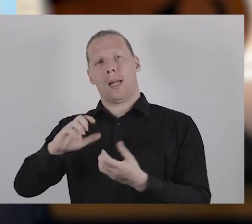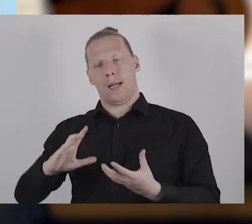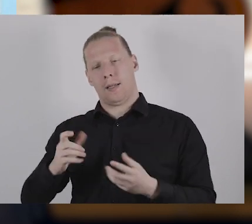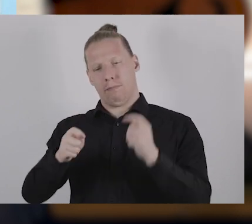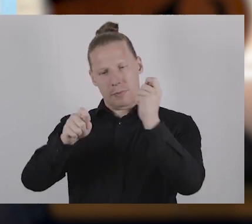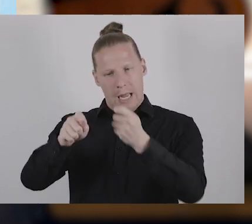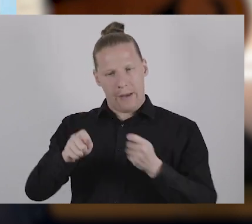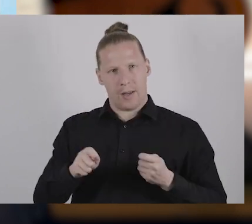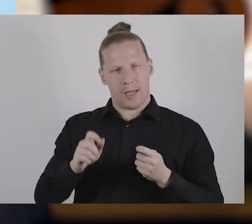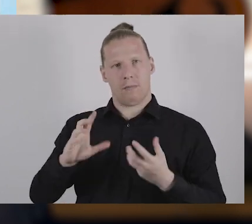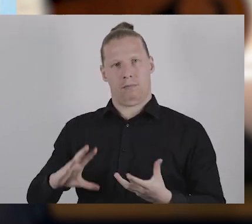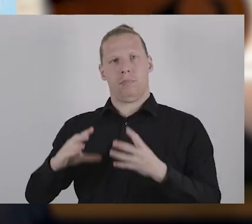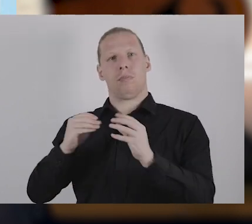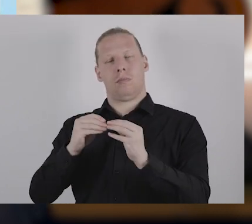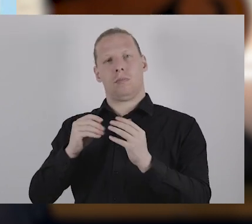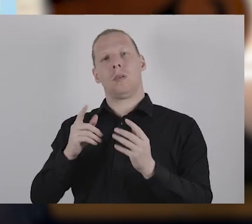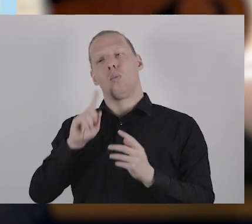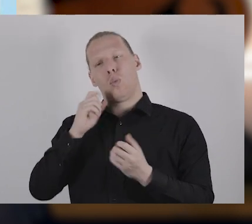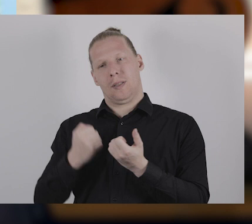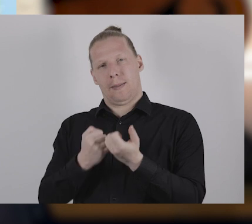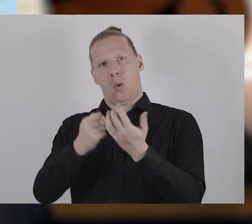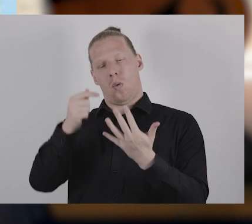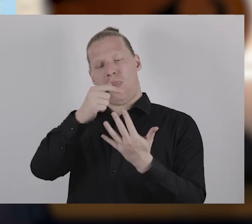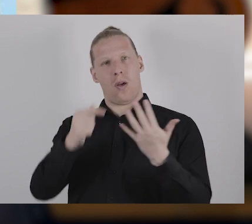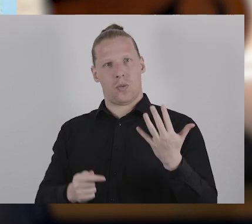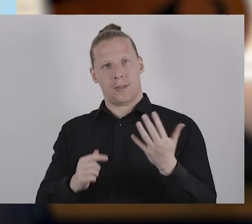It will also go towards Toi Ake, contestable funding